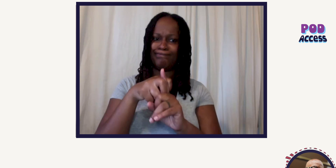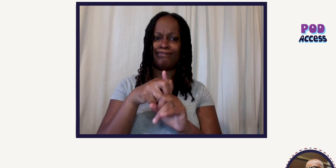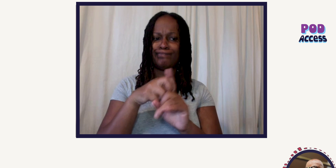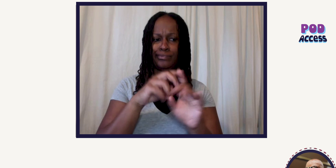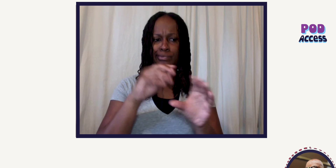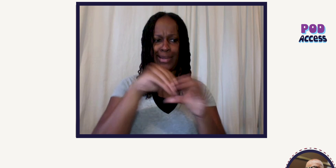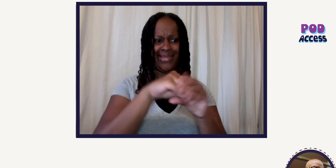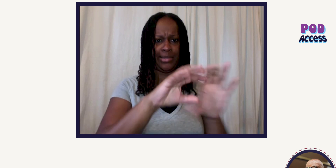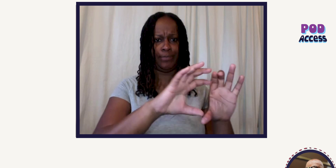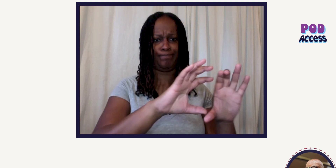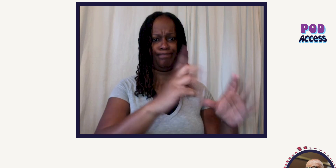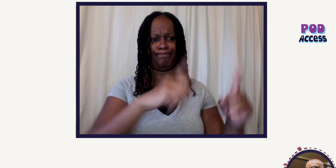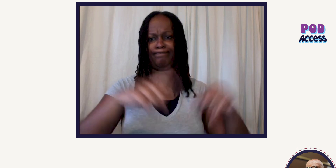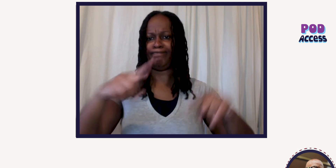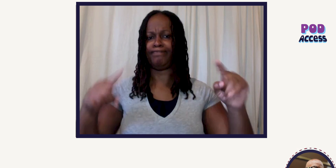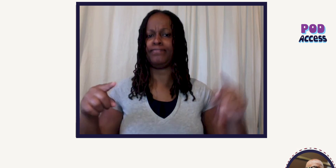hashtag groups, Facebook groups.